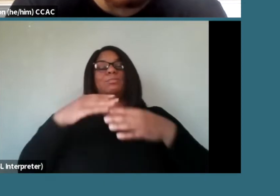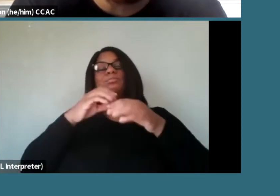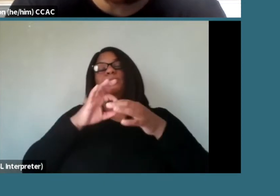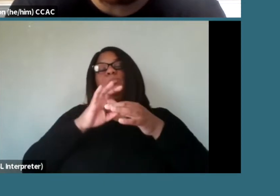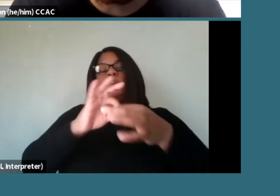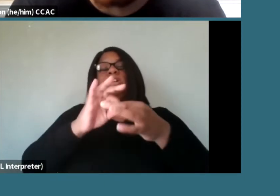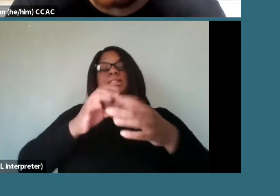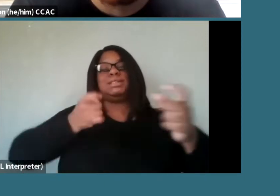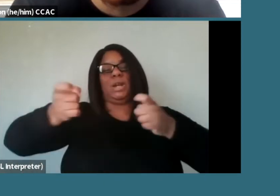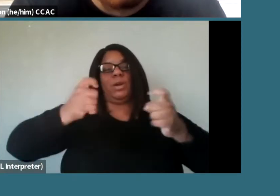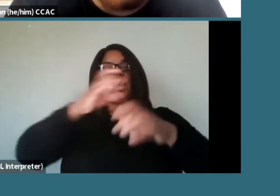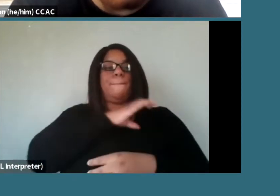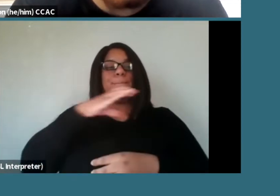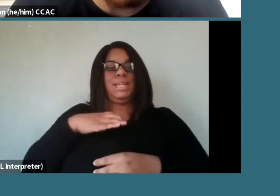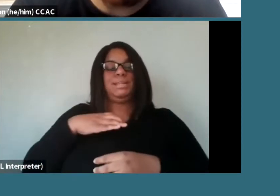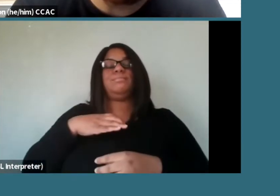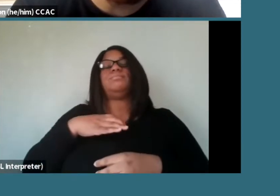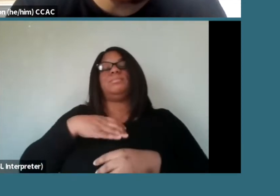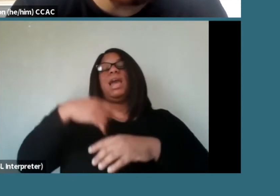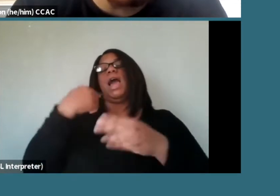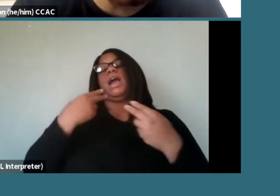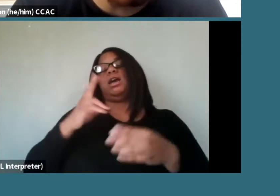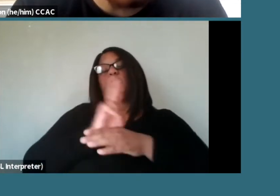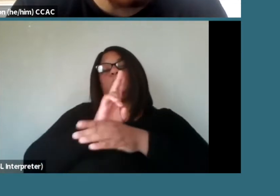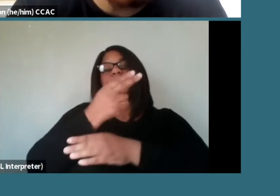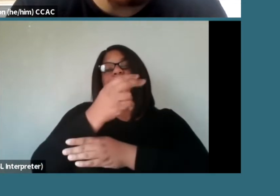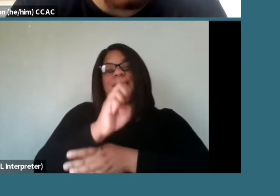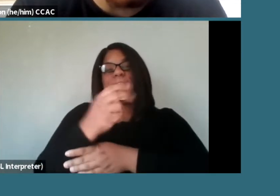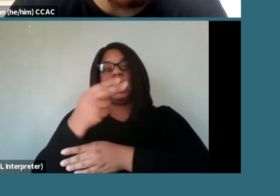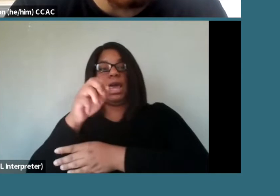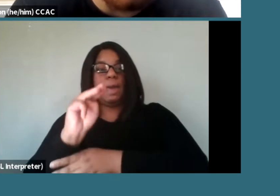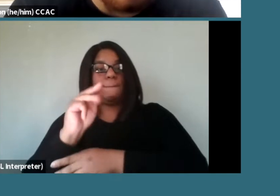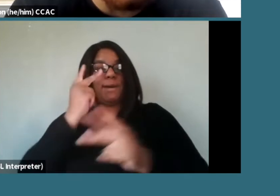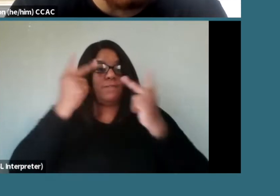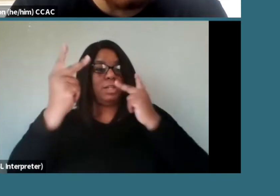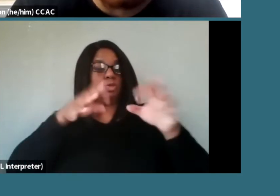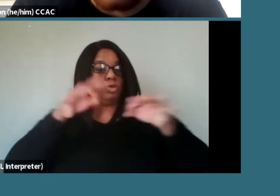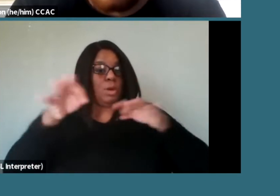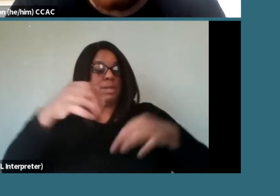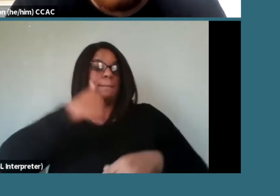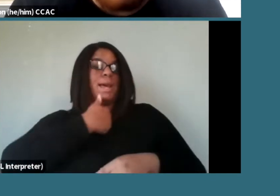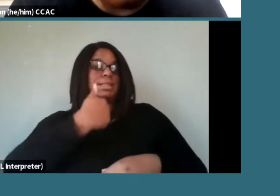I use he/him pronouns. I'm going to give a visual description of myself as we're all going to do during this program.